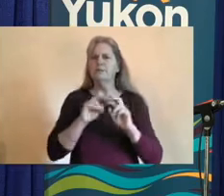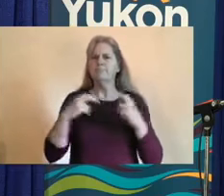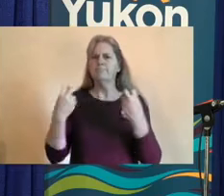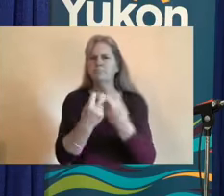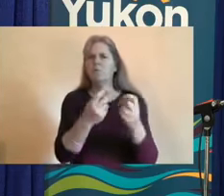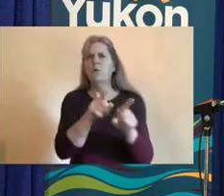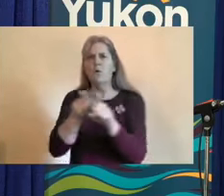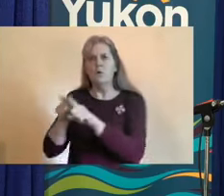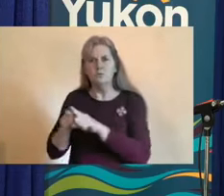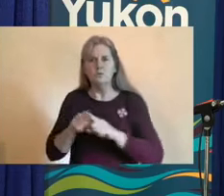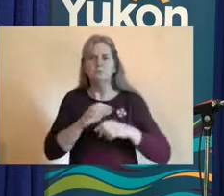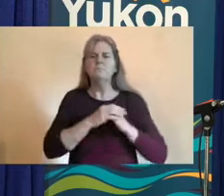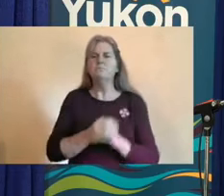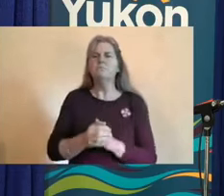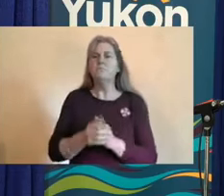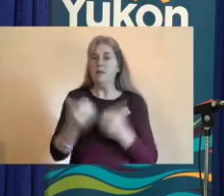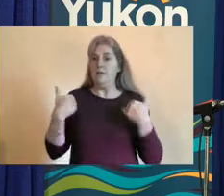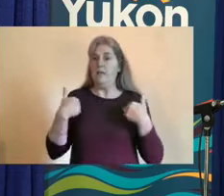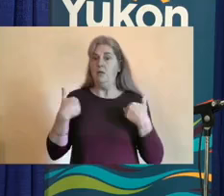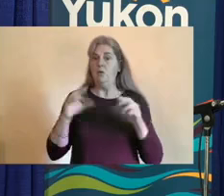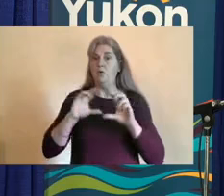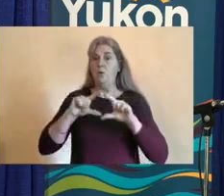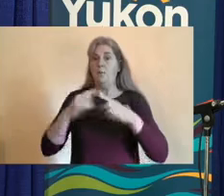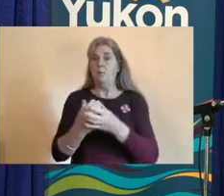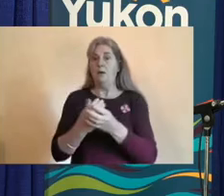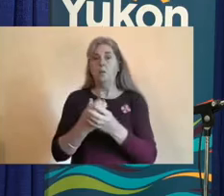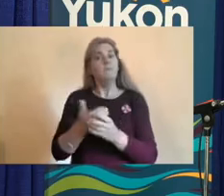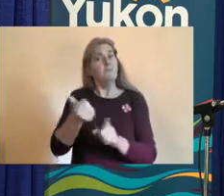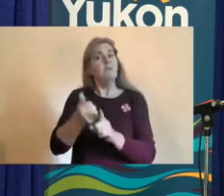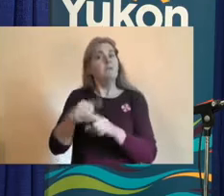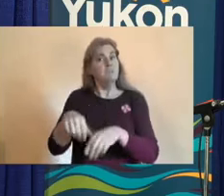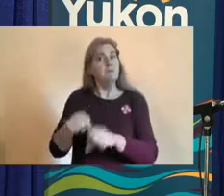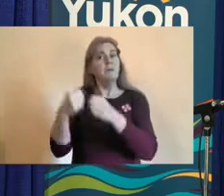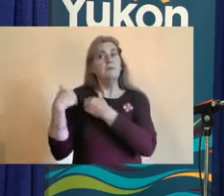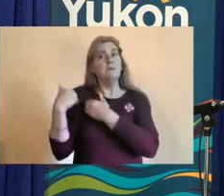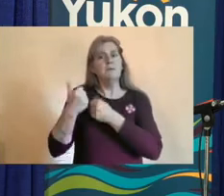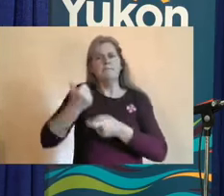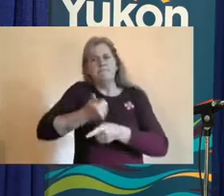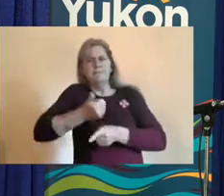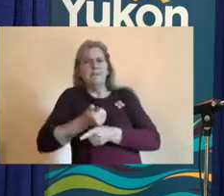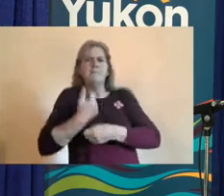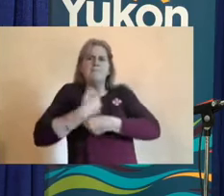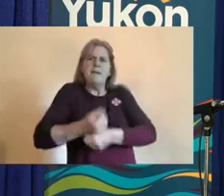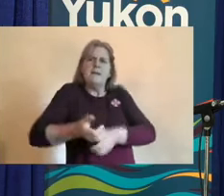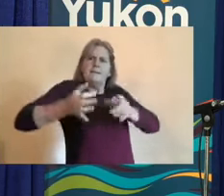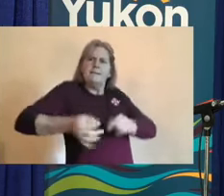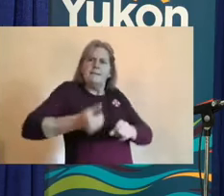The youth panel will have a significant autonomy in choosing how to present their recommendations to the